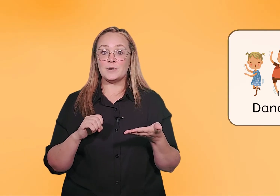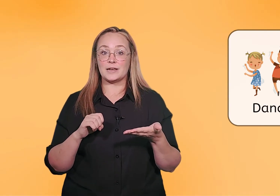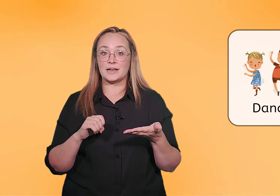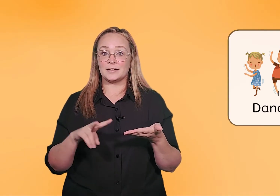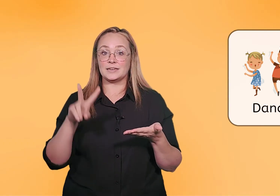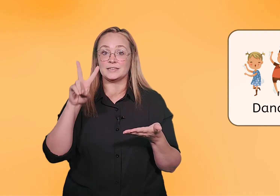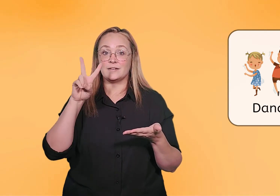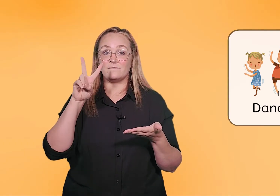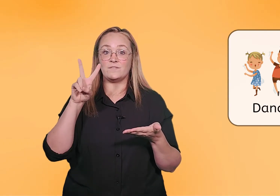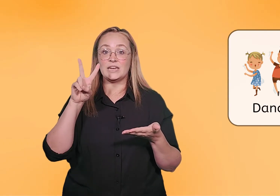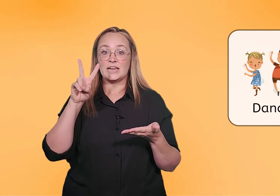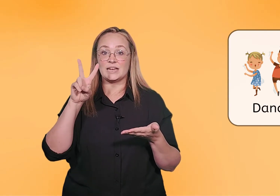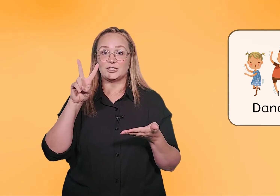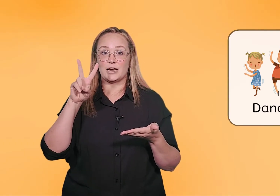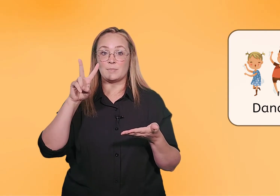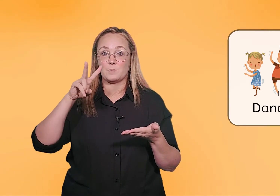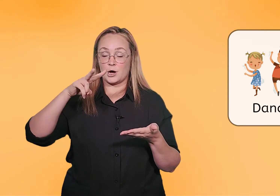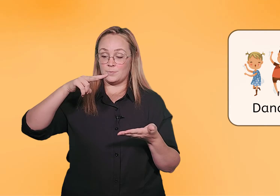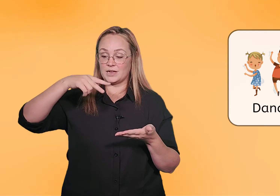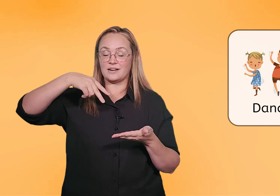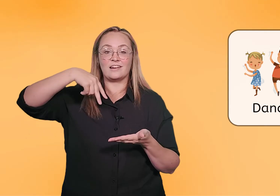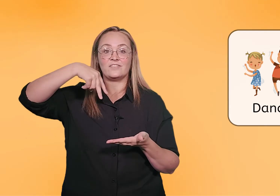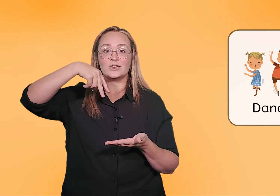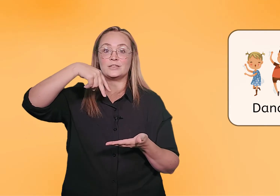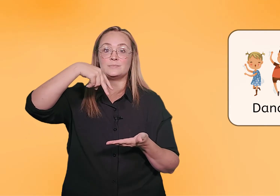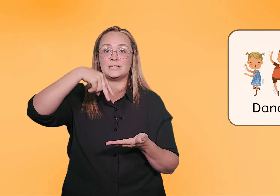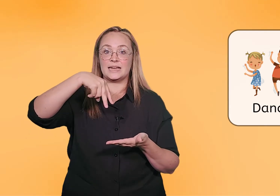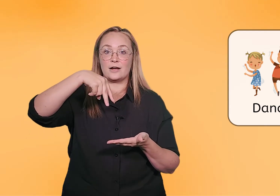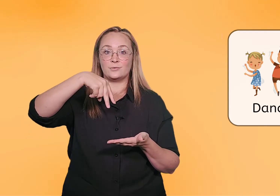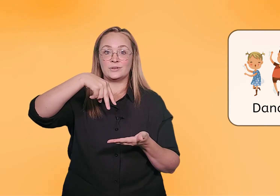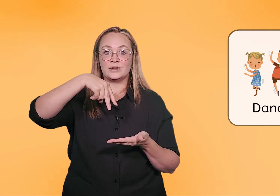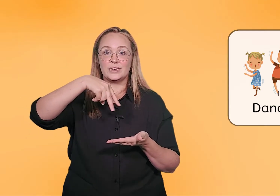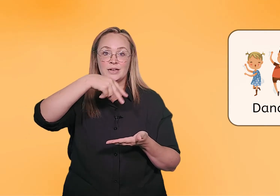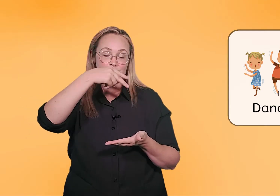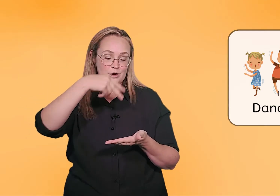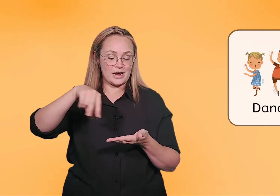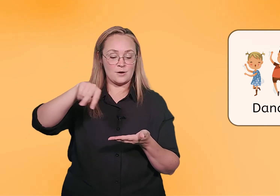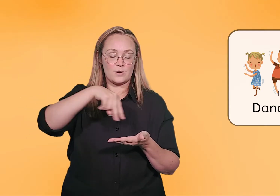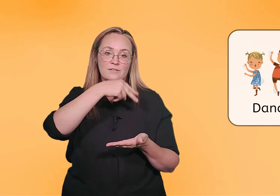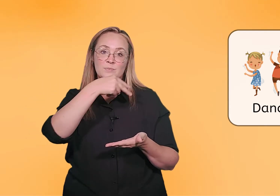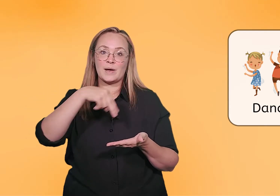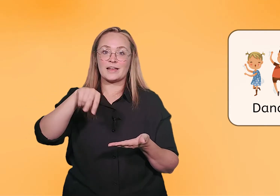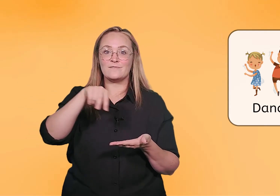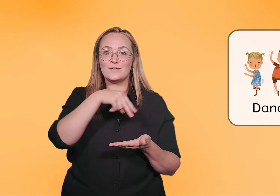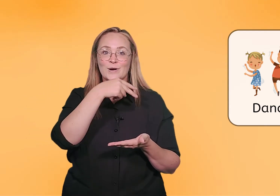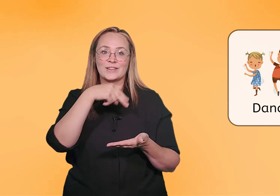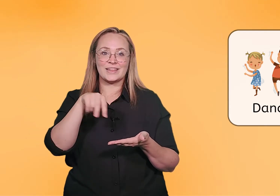dominant hand is in a V handshape, palm in and fingertips down. Your hand waves back and forth,